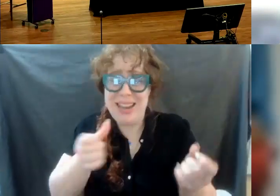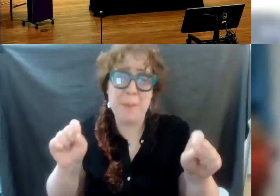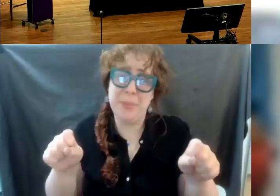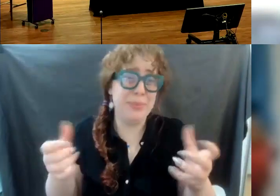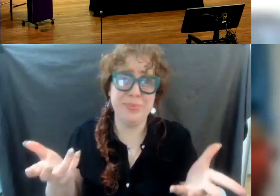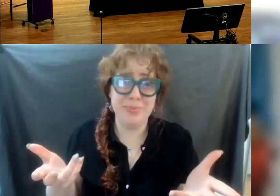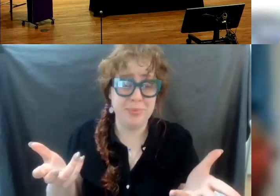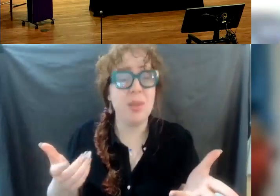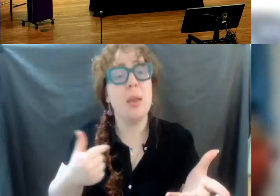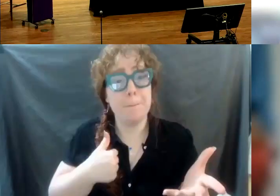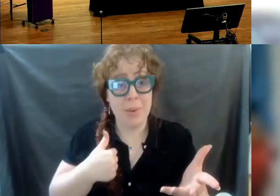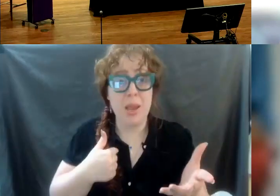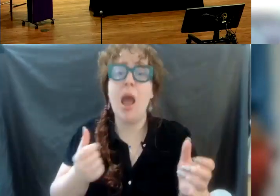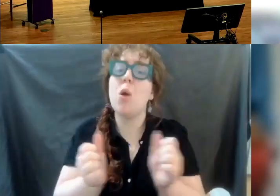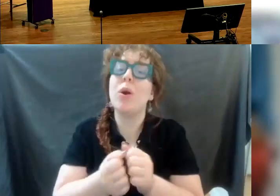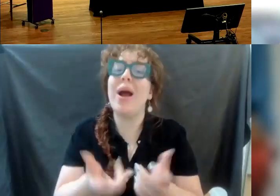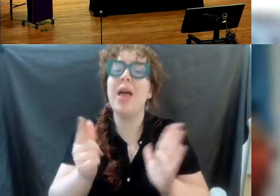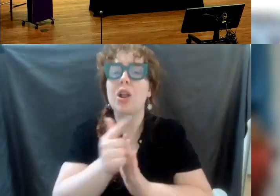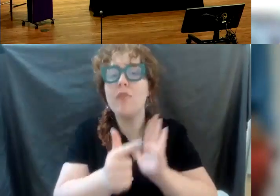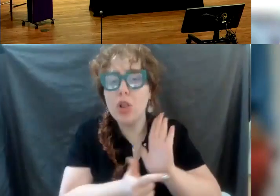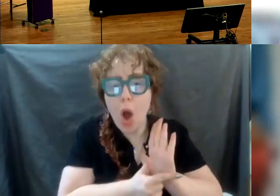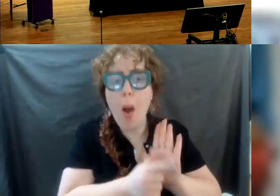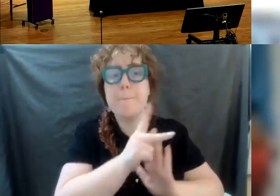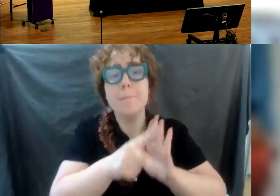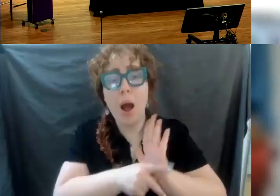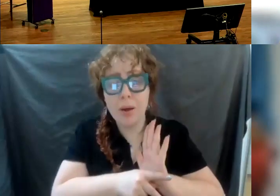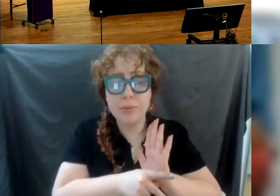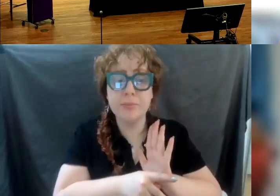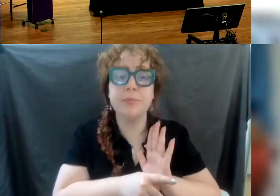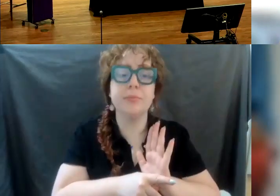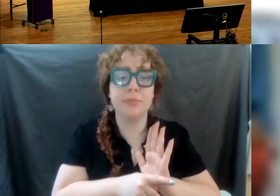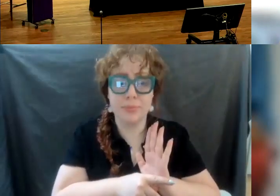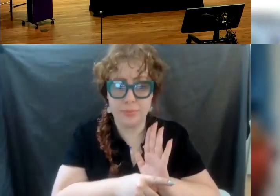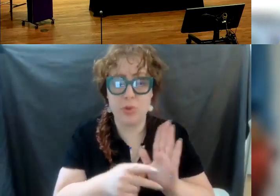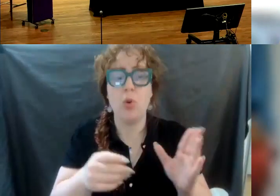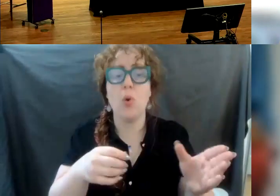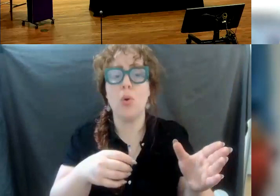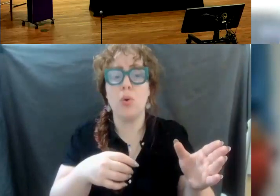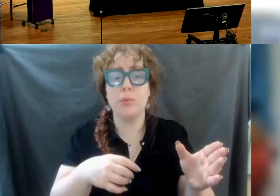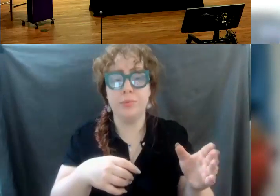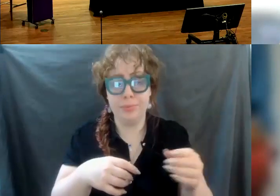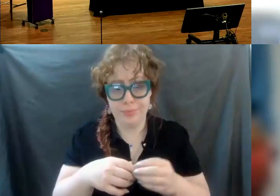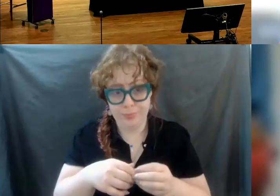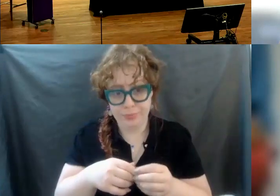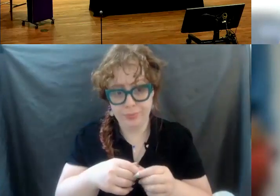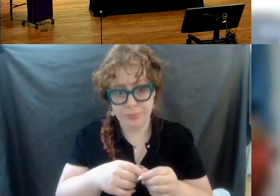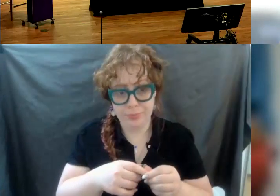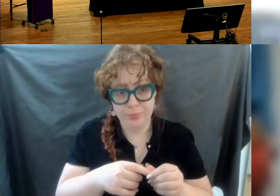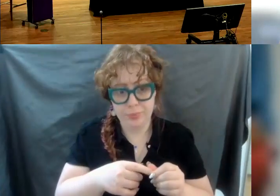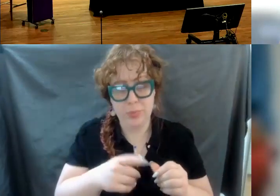with a lot of policy organizations like For the Free and Live Free, we have to think about it people with lived experiences.